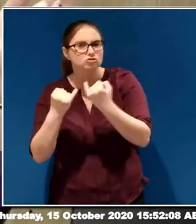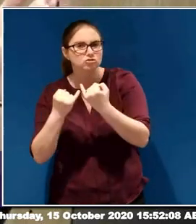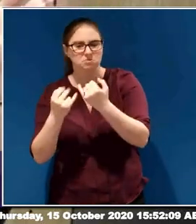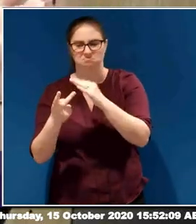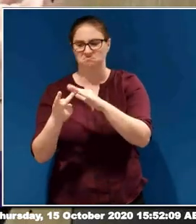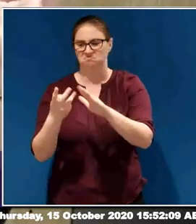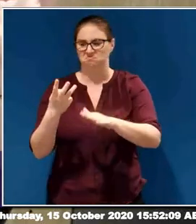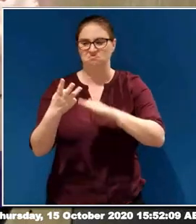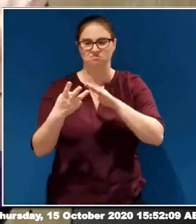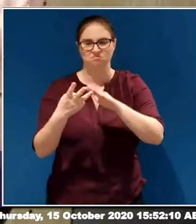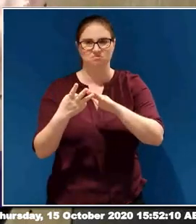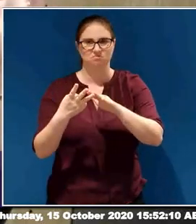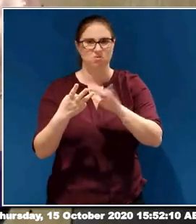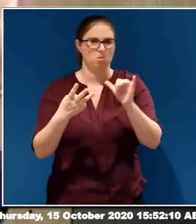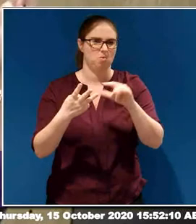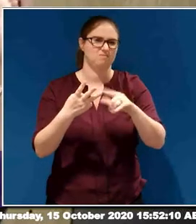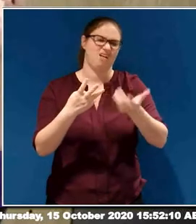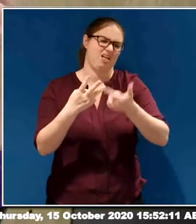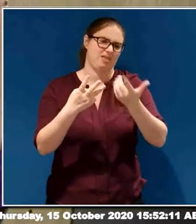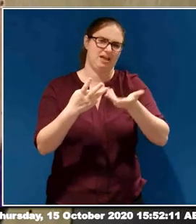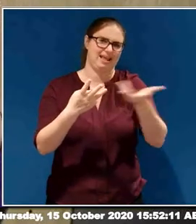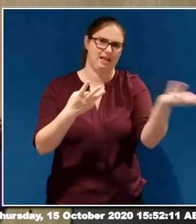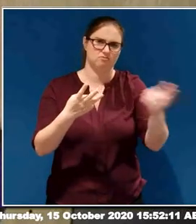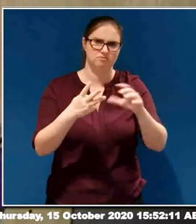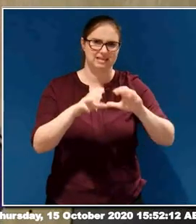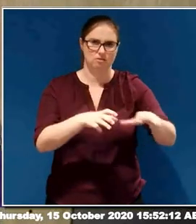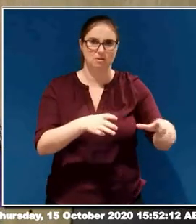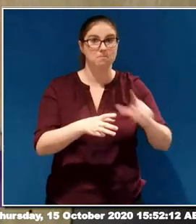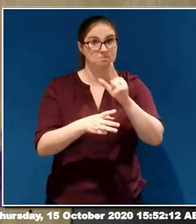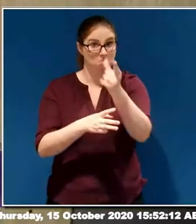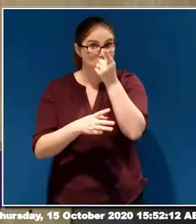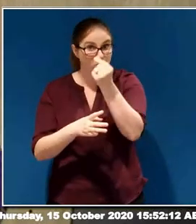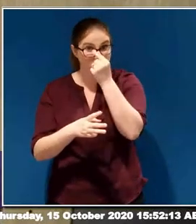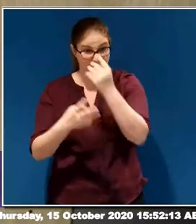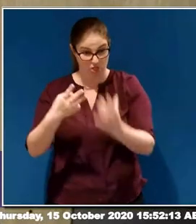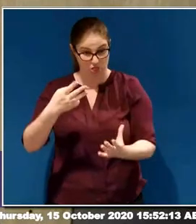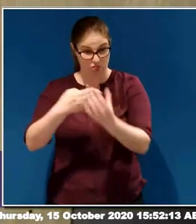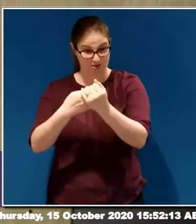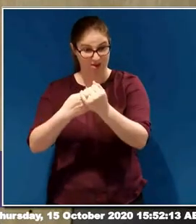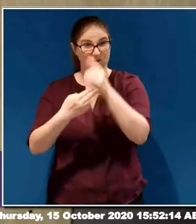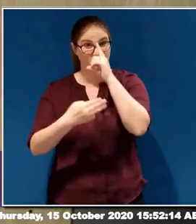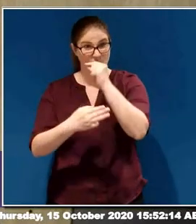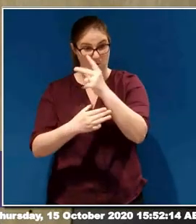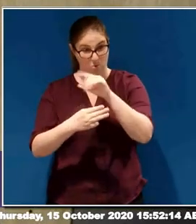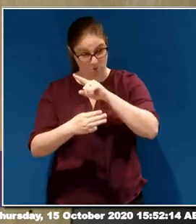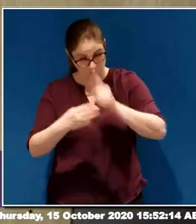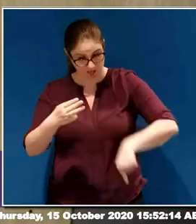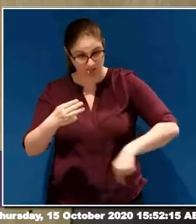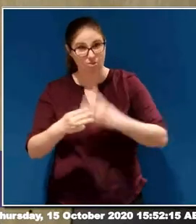So it's actually really important to disentangle those so that we can